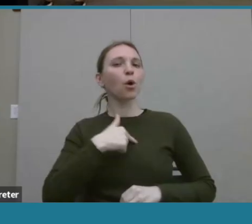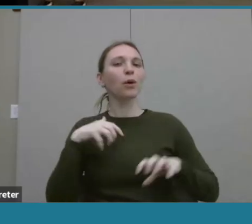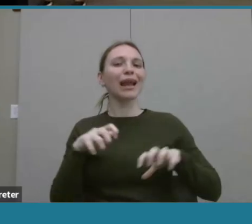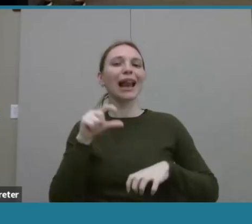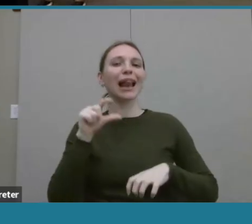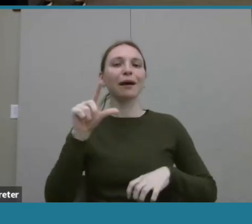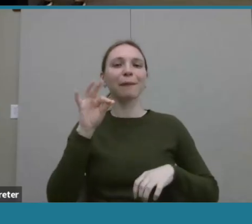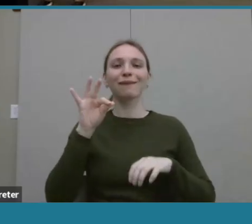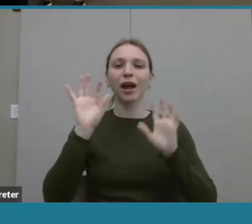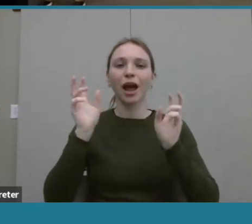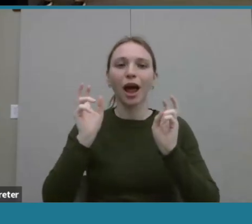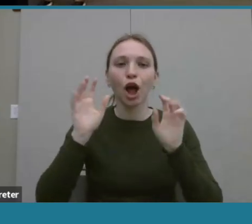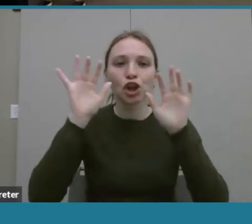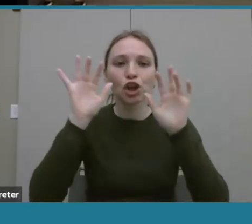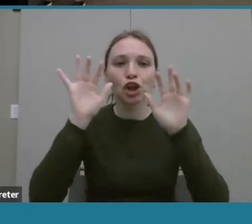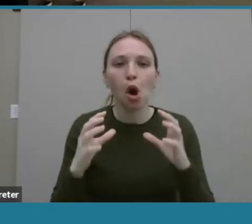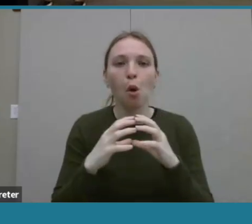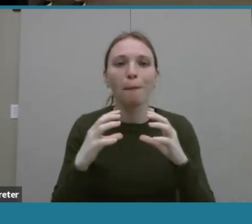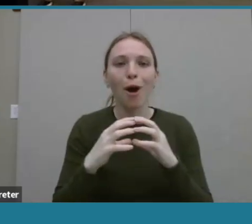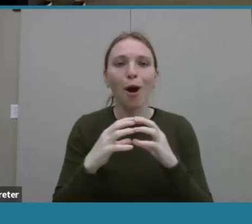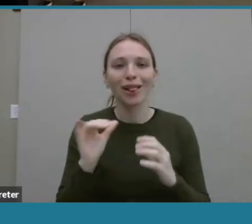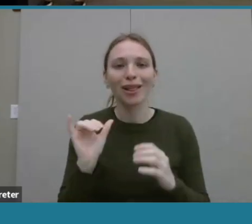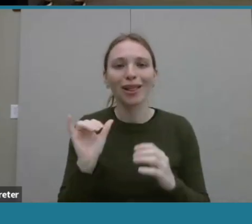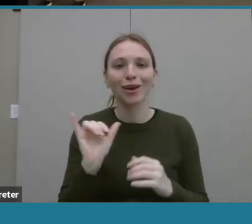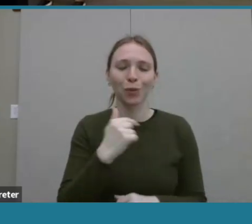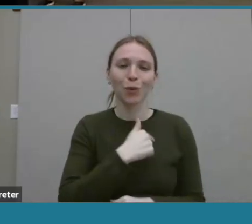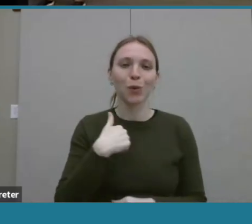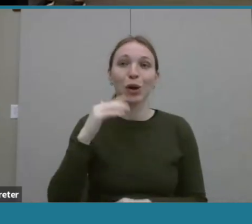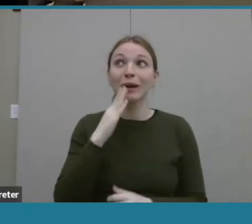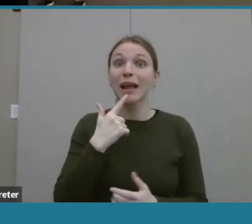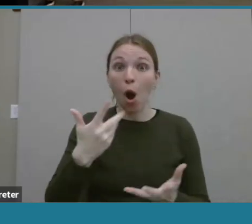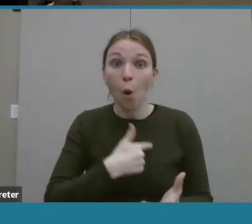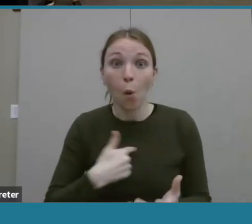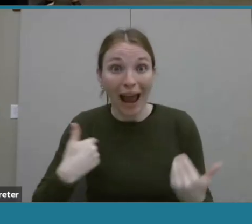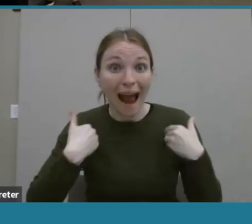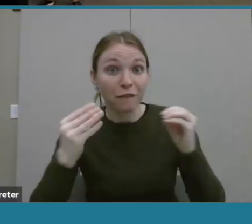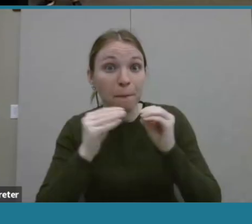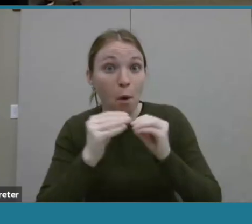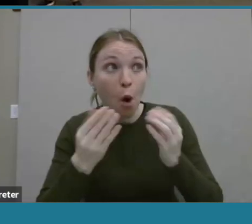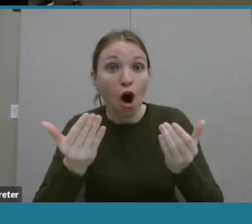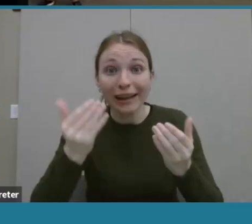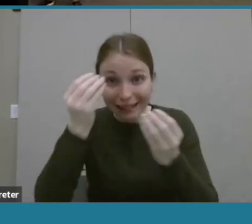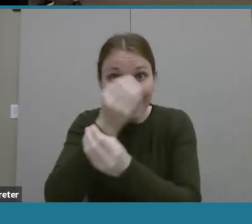Like at the end of our info sessions, we said, do you like, we've got more coming up, tell anybody else we don't know that, you know, so we were able to get a